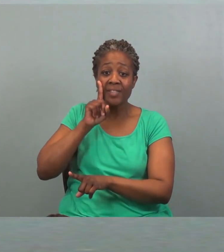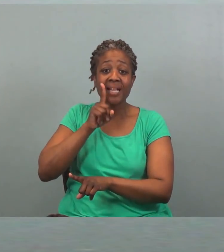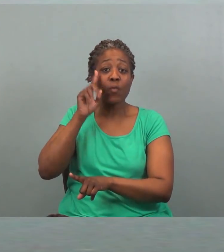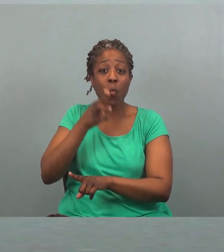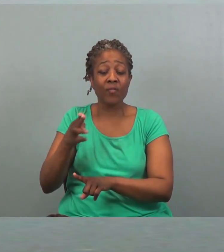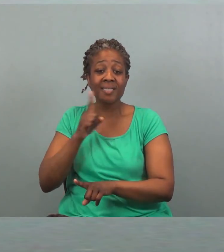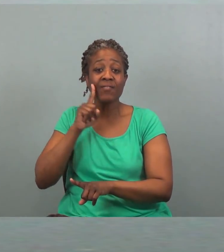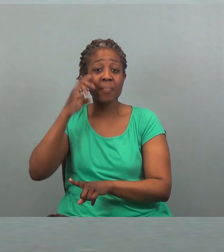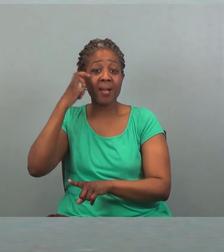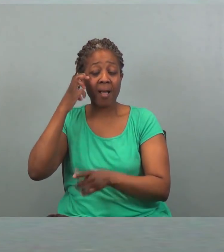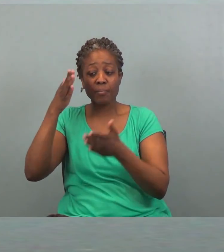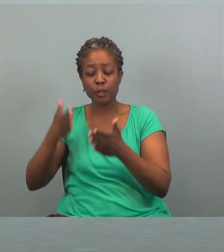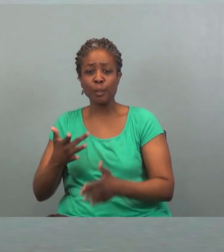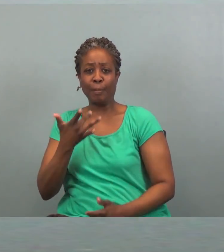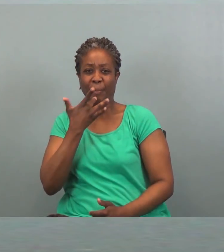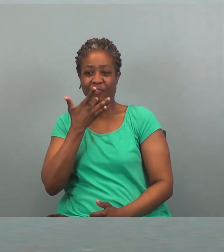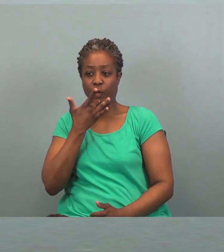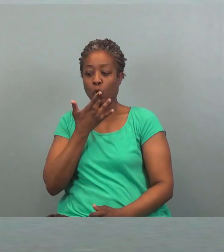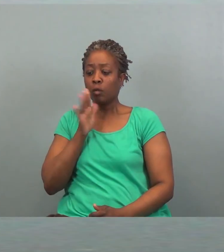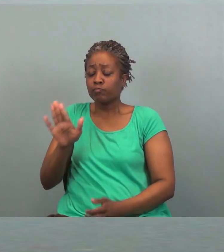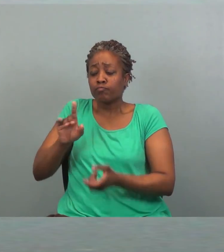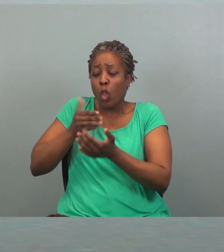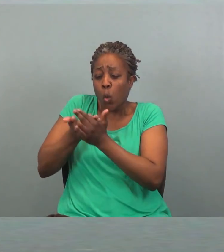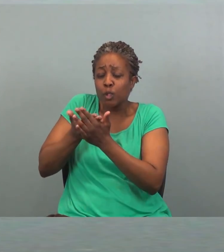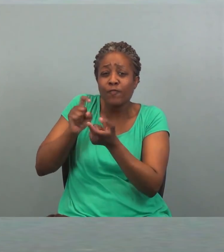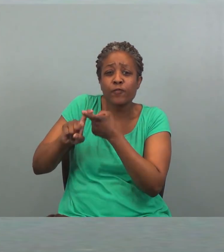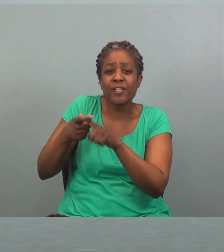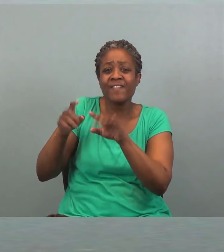From time to time, a Deaf, hard of hearing, or DeafBlind person will prefer to have a close friend or family